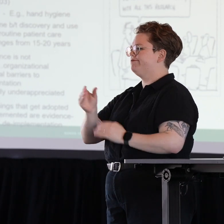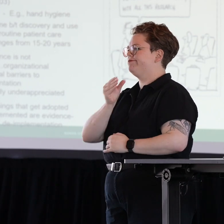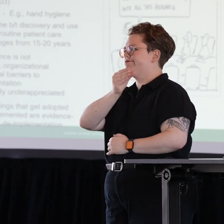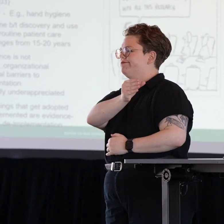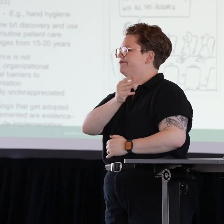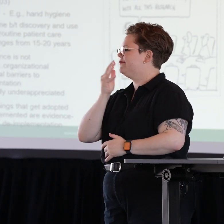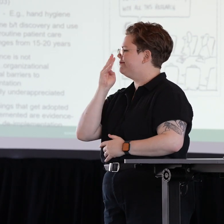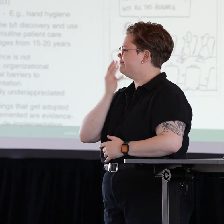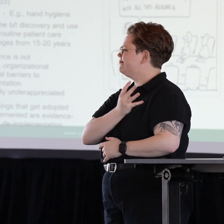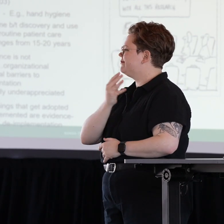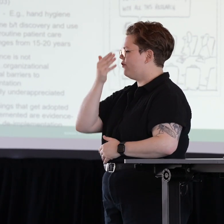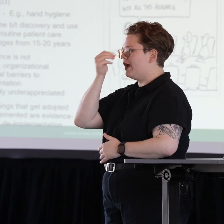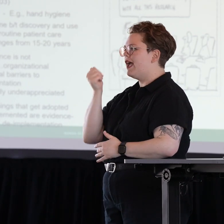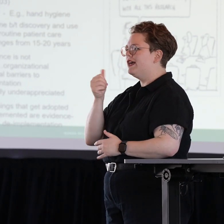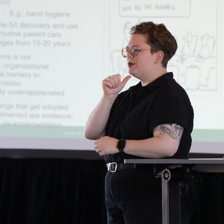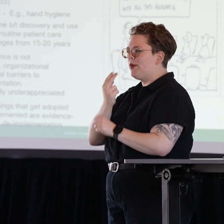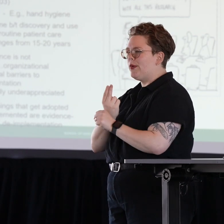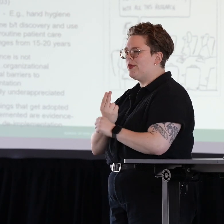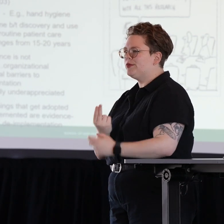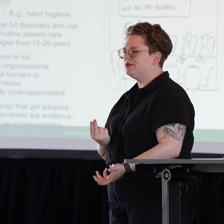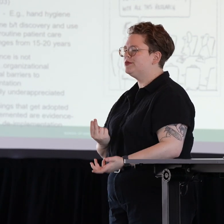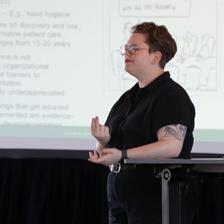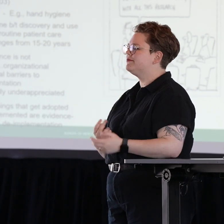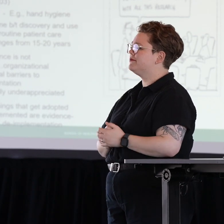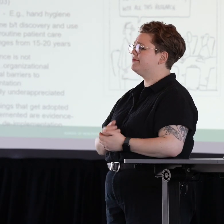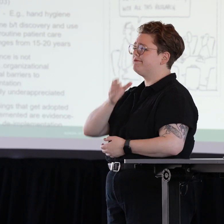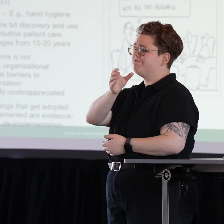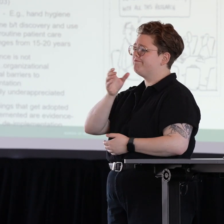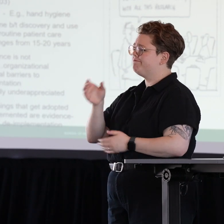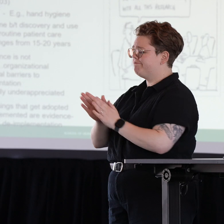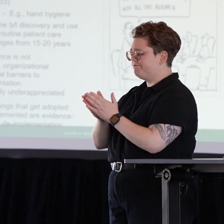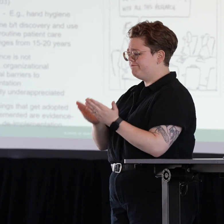used for those that do actually make it into routine care, it